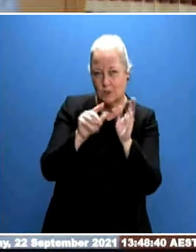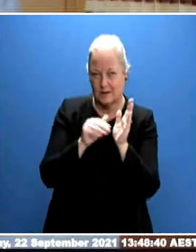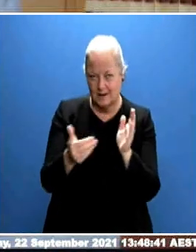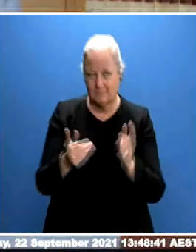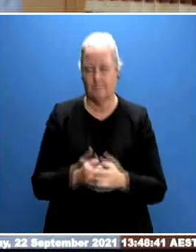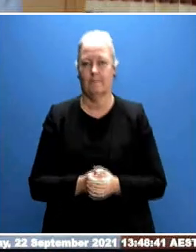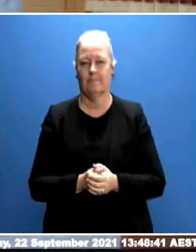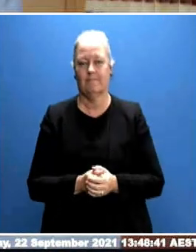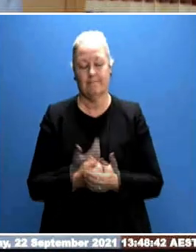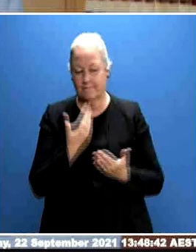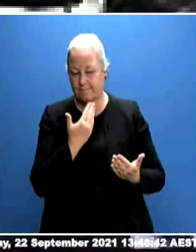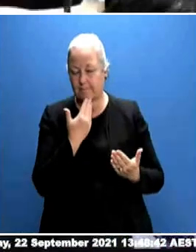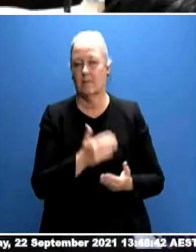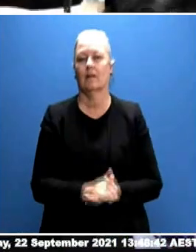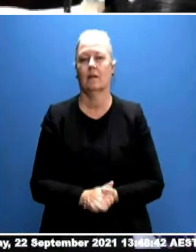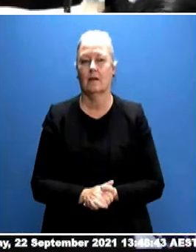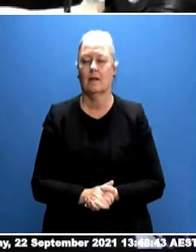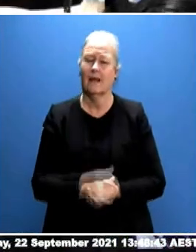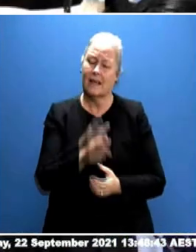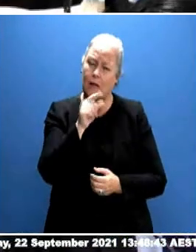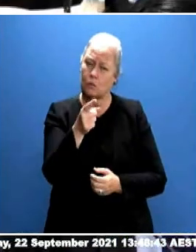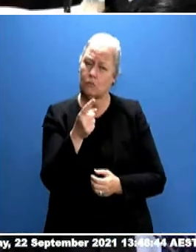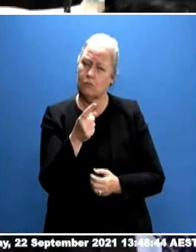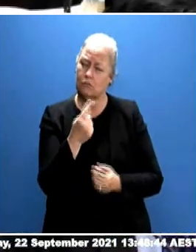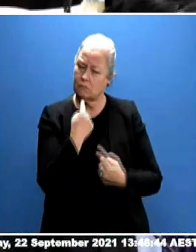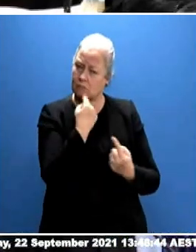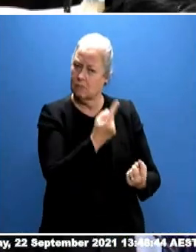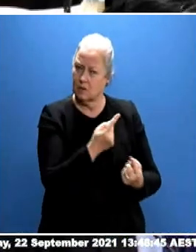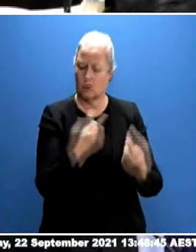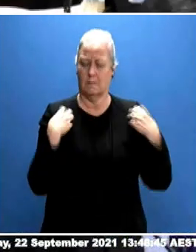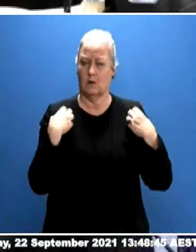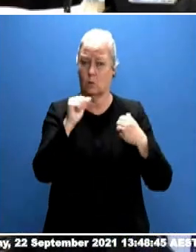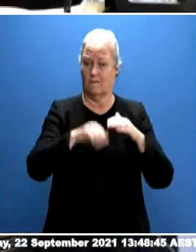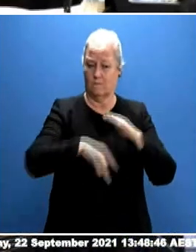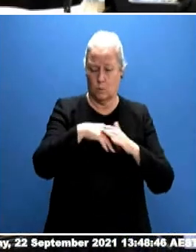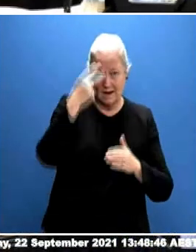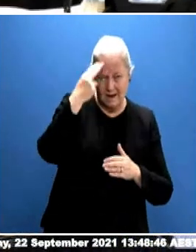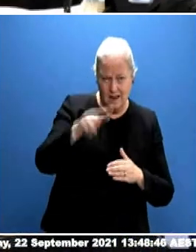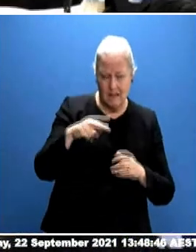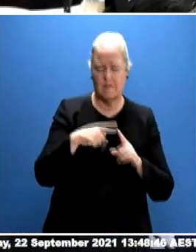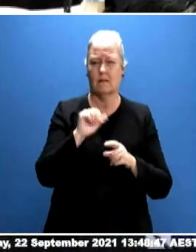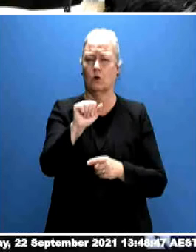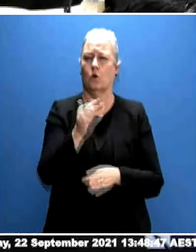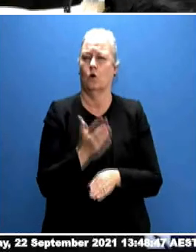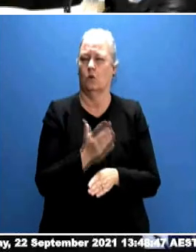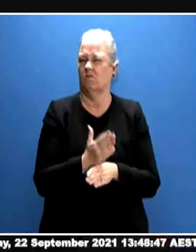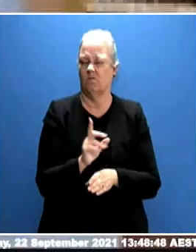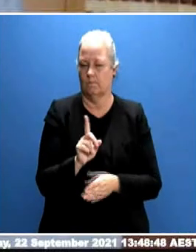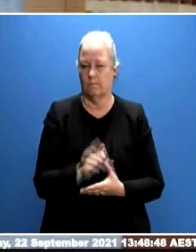Ms Kalders, could you tell the Commission your full name and your occupation? Yes, good afternoon.